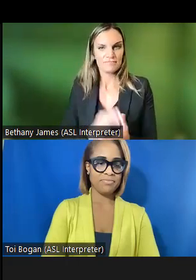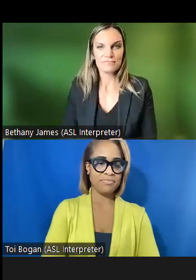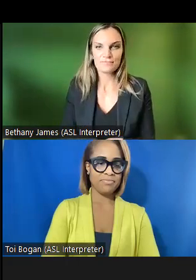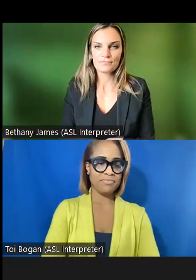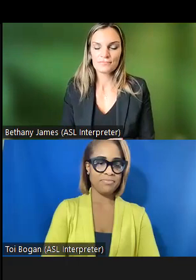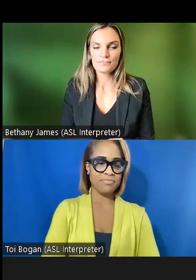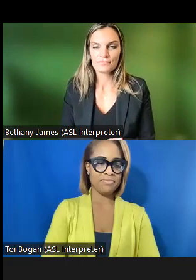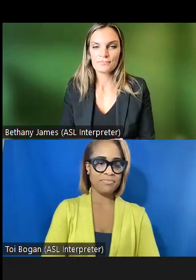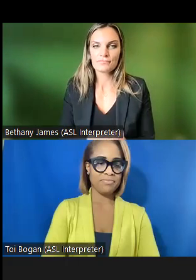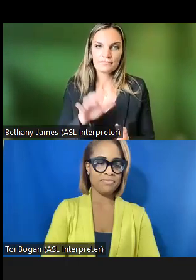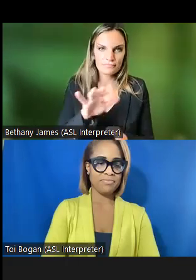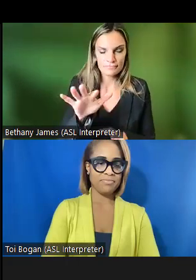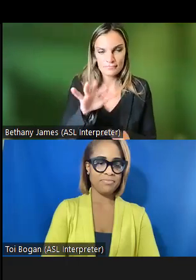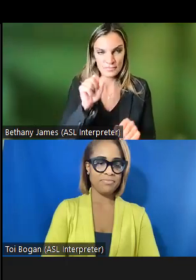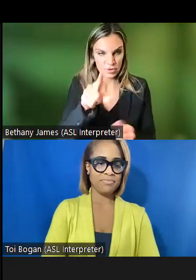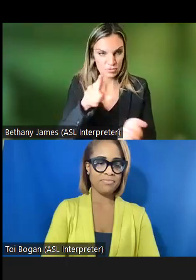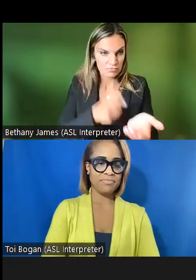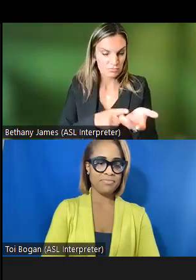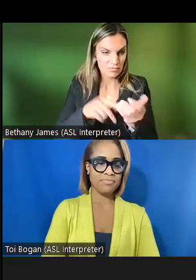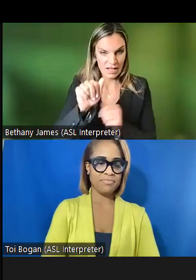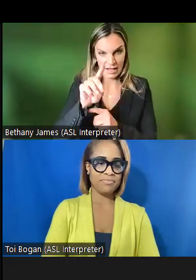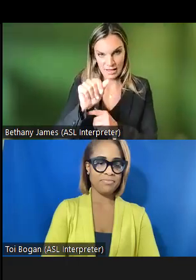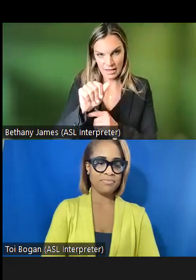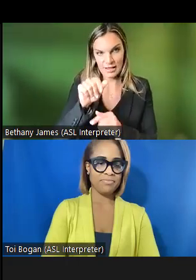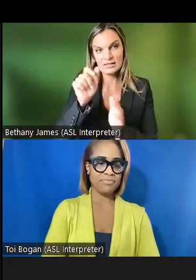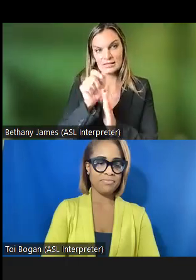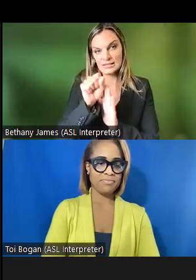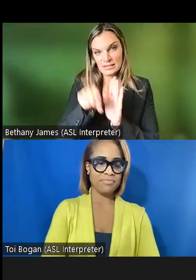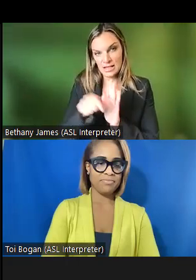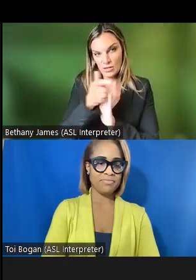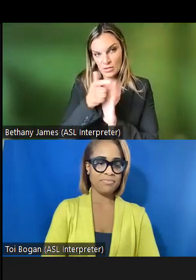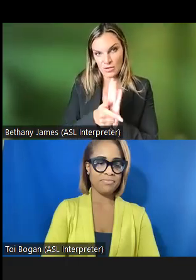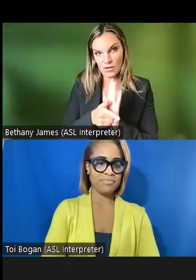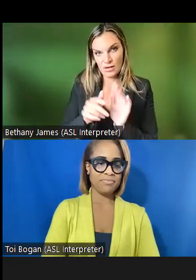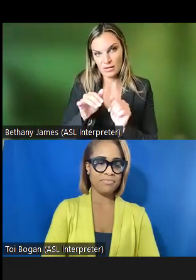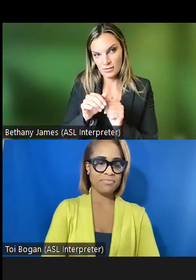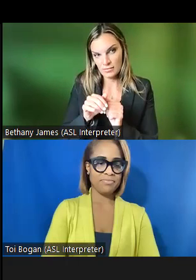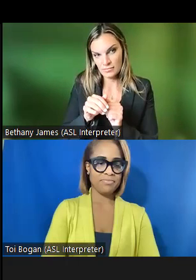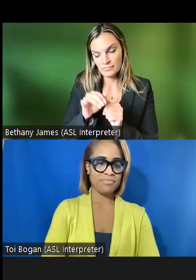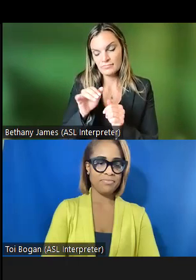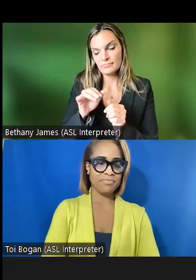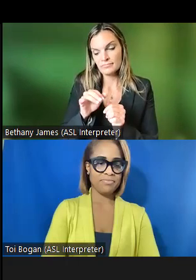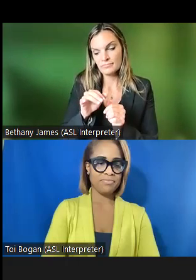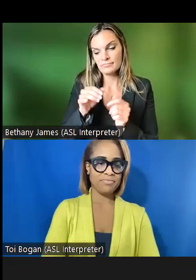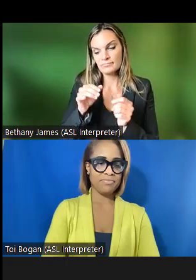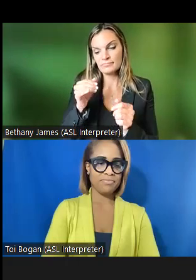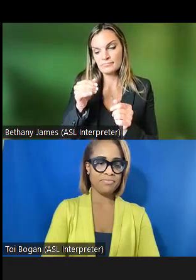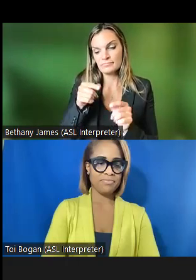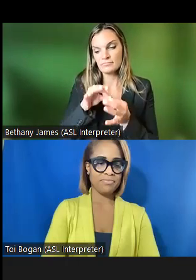Okay. So can you address how the ADA and state law applies to traffic stops by law enforcement when the driver or a passenger has a disability?